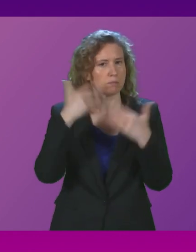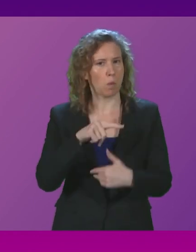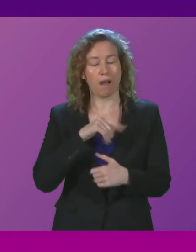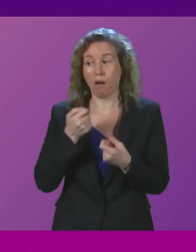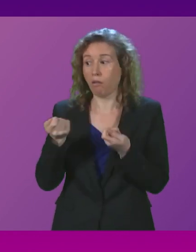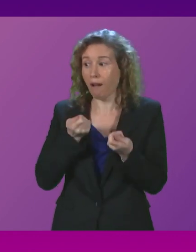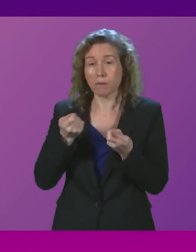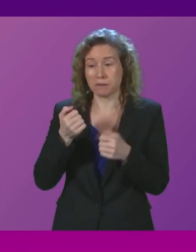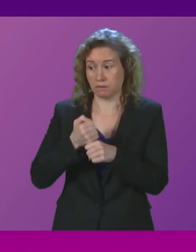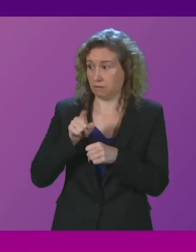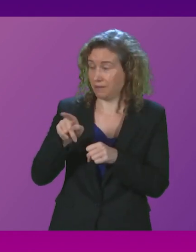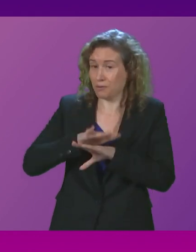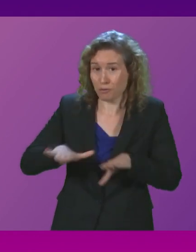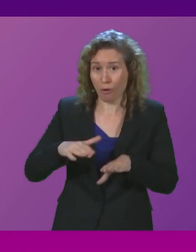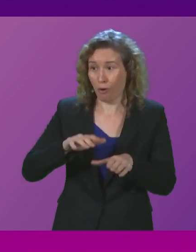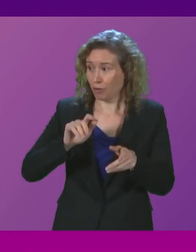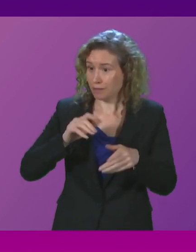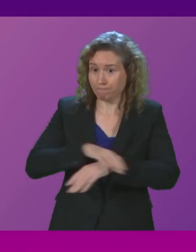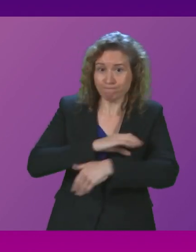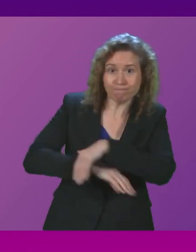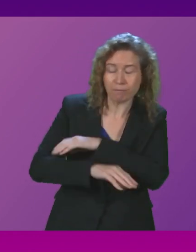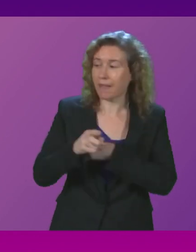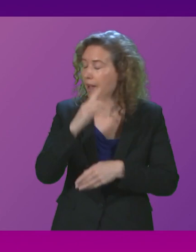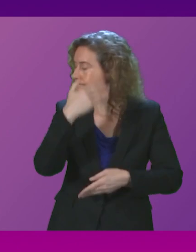just aren’t acting ... and they are turning a blind eye.”